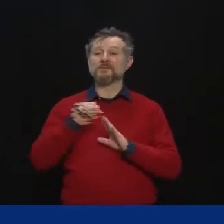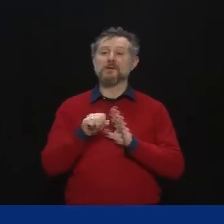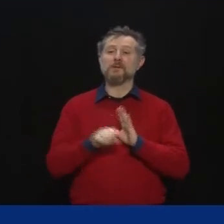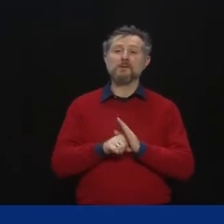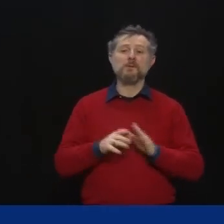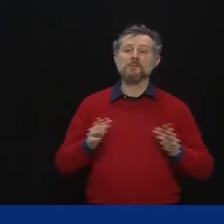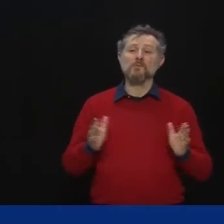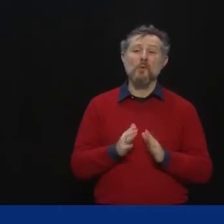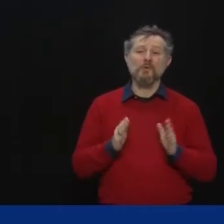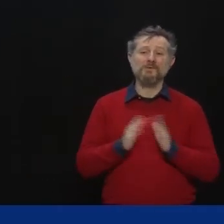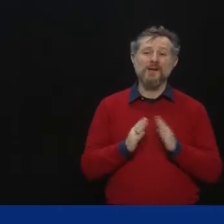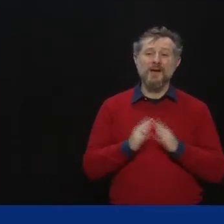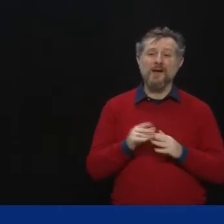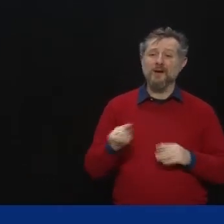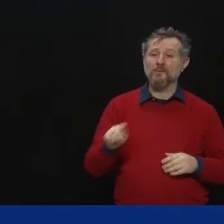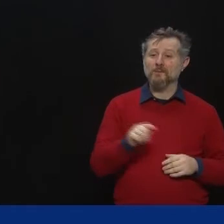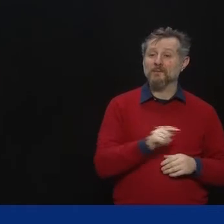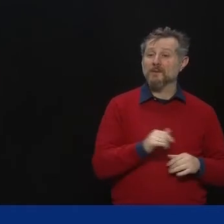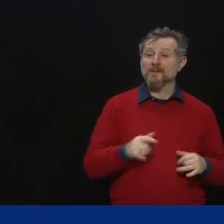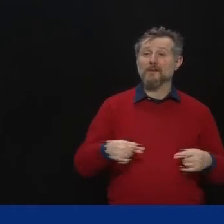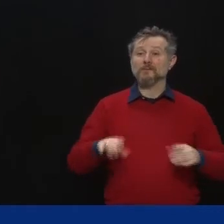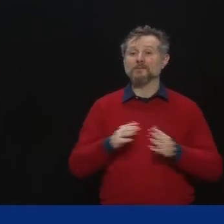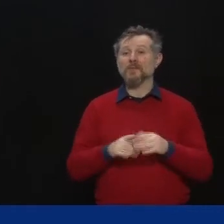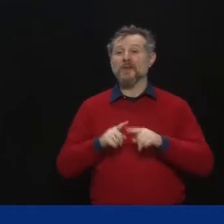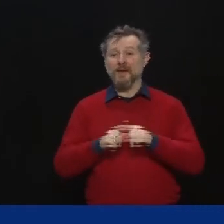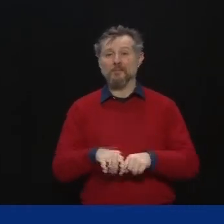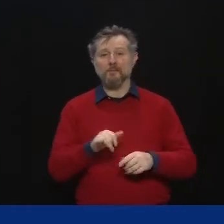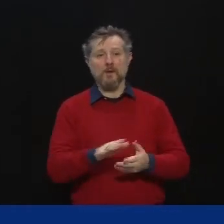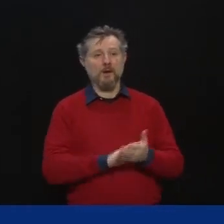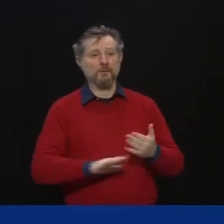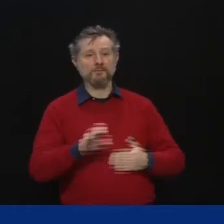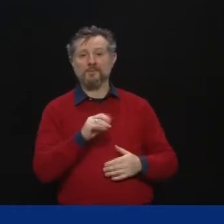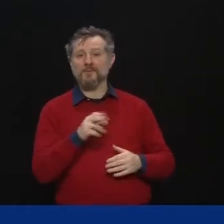PROFESSORS AND THE TEACHERS, WHAT THEY HAD TO GO THROUGH AND